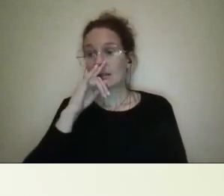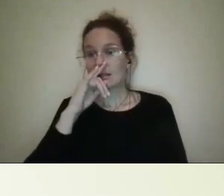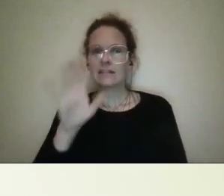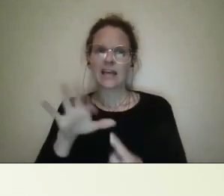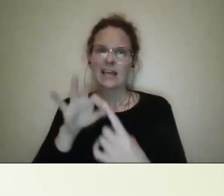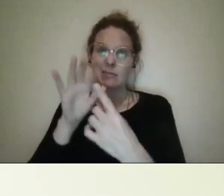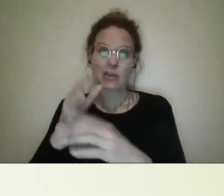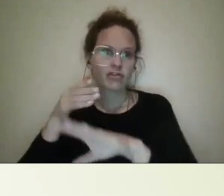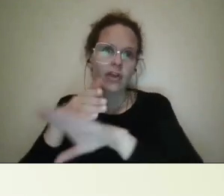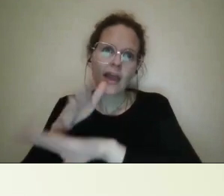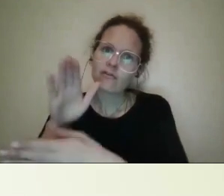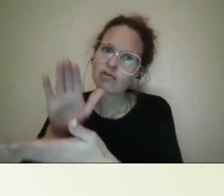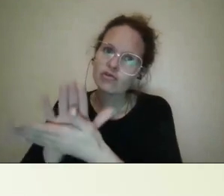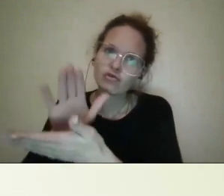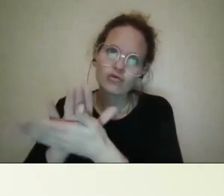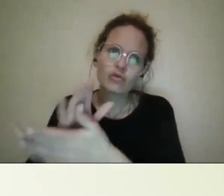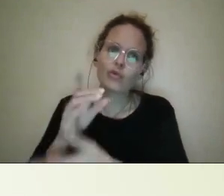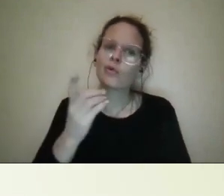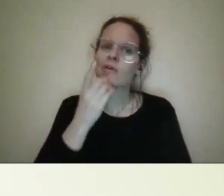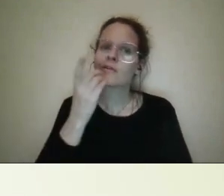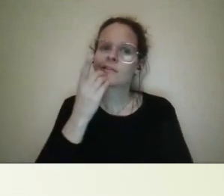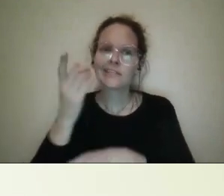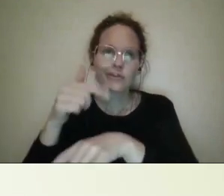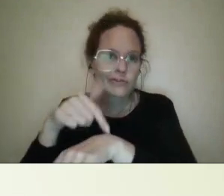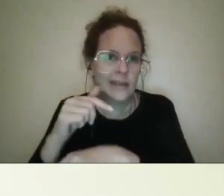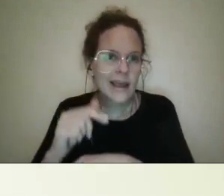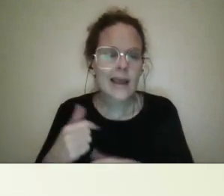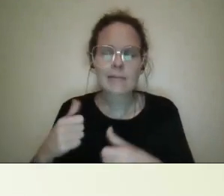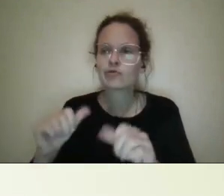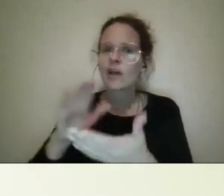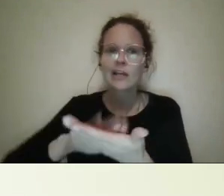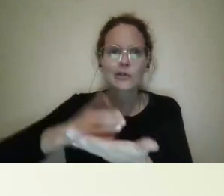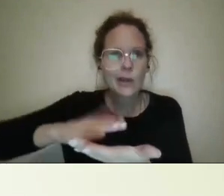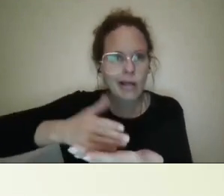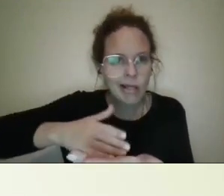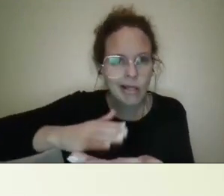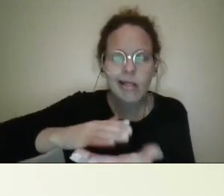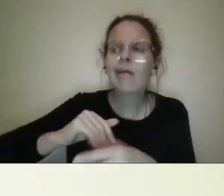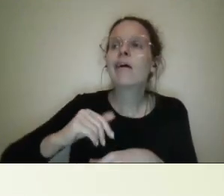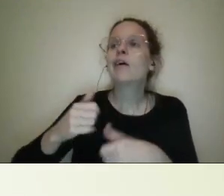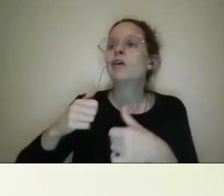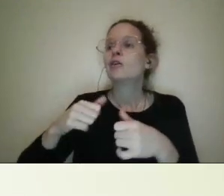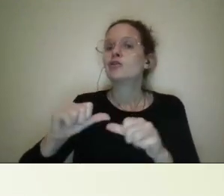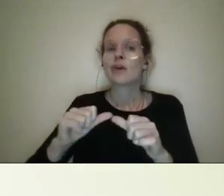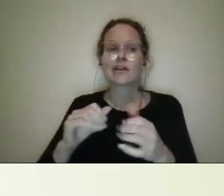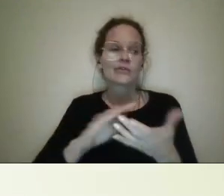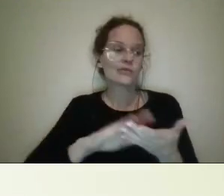after school, dinner time - I'm trying to cook, trying to make this healthy meal,